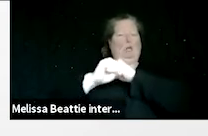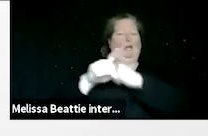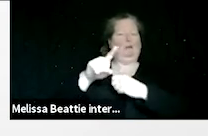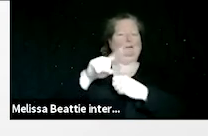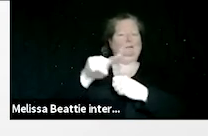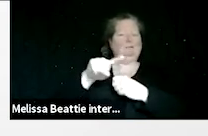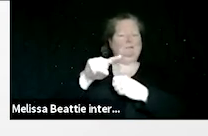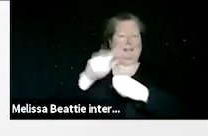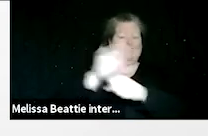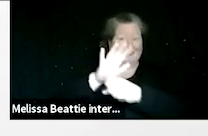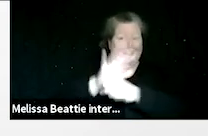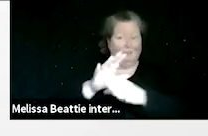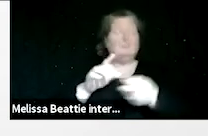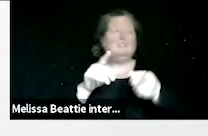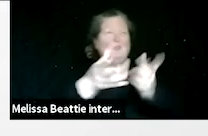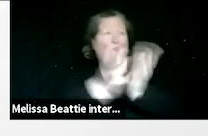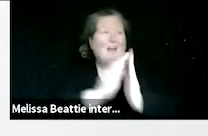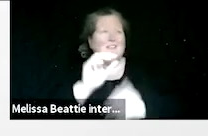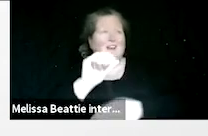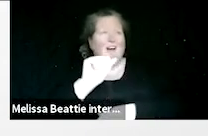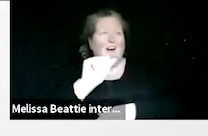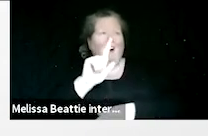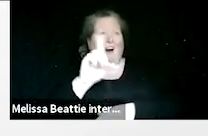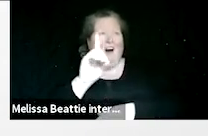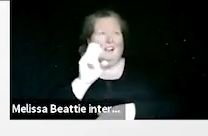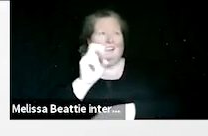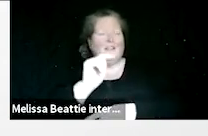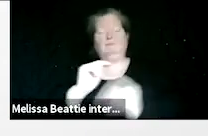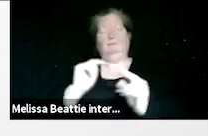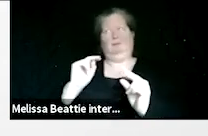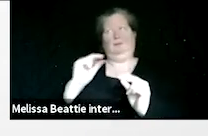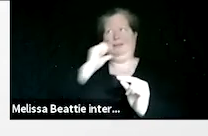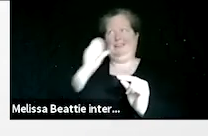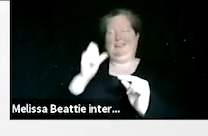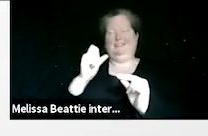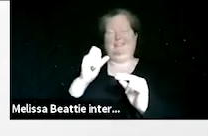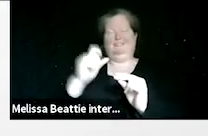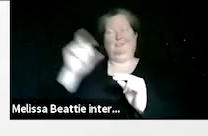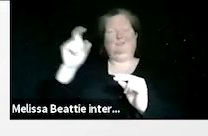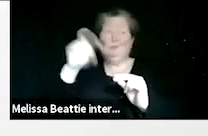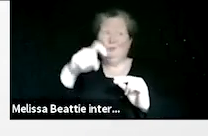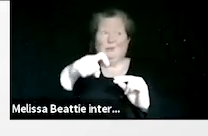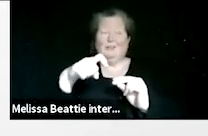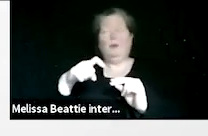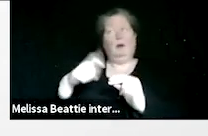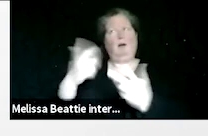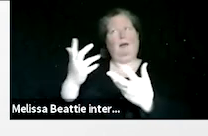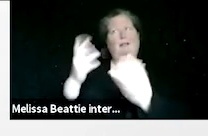Rick Mislan: No, no, we didn't Ben Woelk: Oh, you really should have Sophia Rick Mislan: Um, I know much Ben Woelk: Much more fun to put him on the spot. Um,